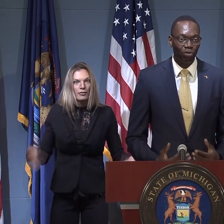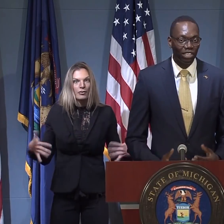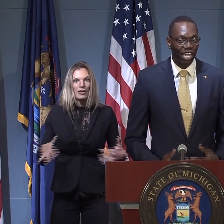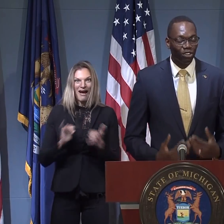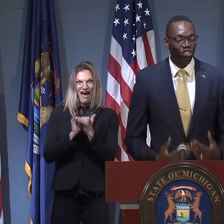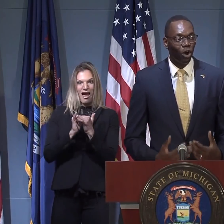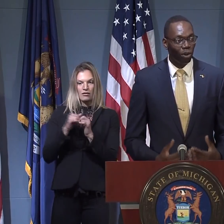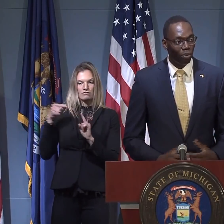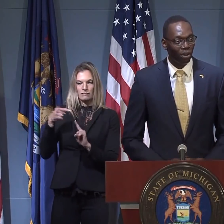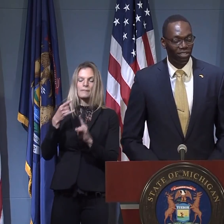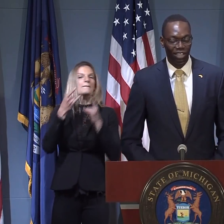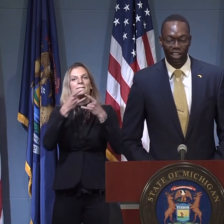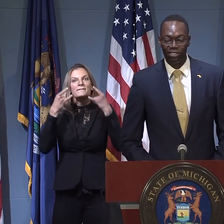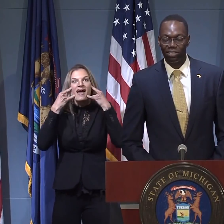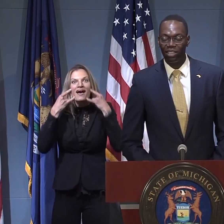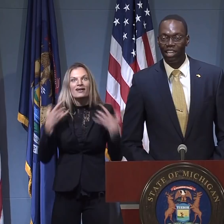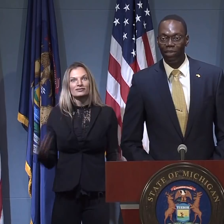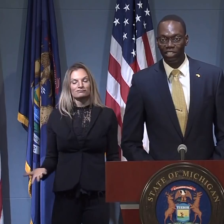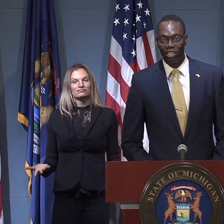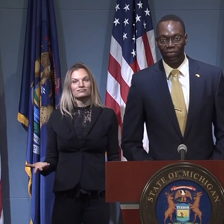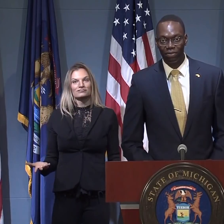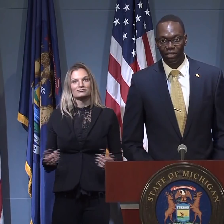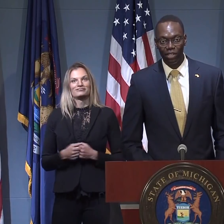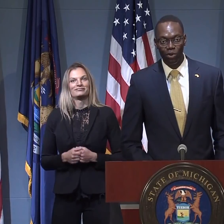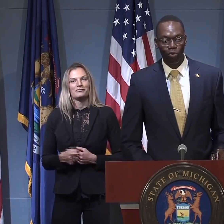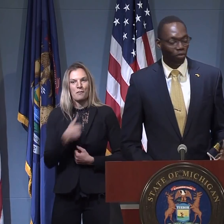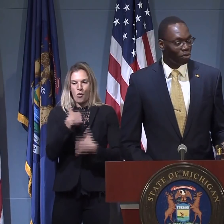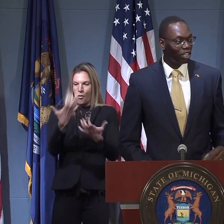LIVES, AND WE CAN BE IN A BETTER